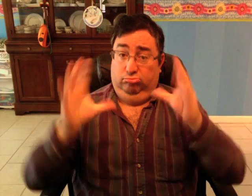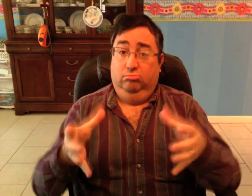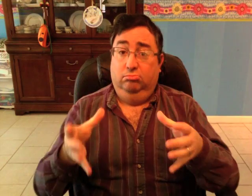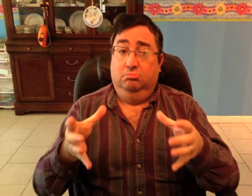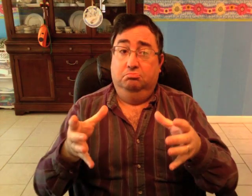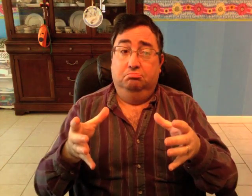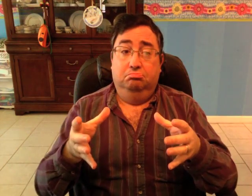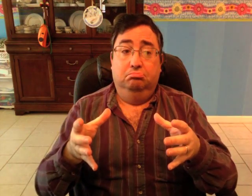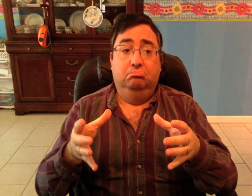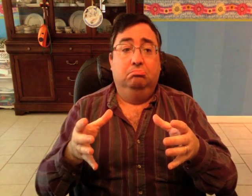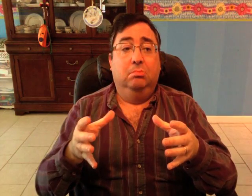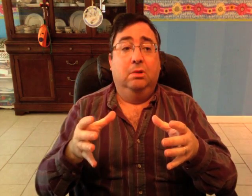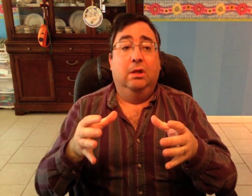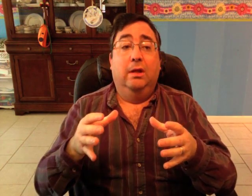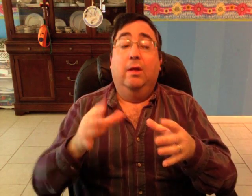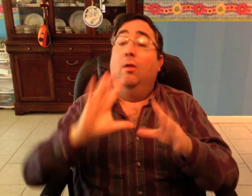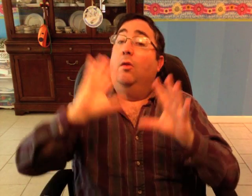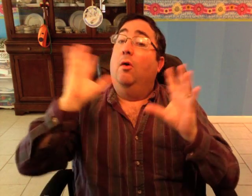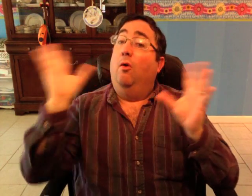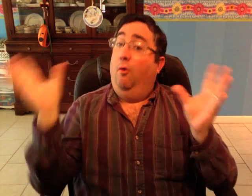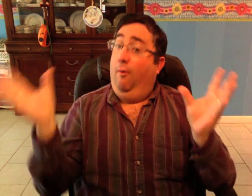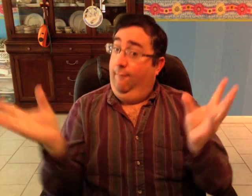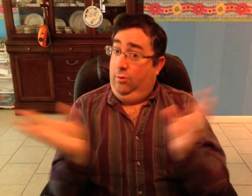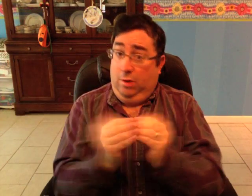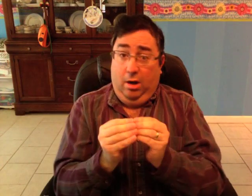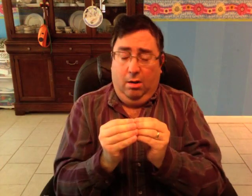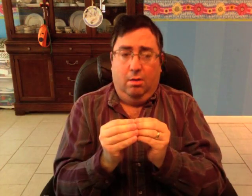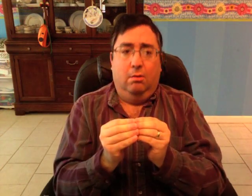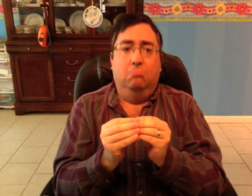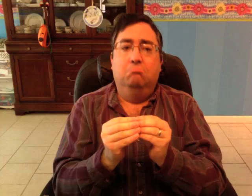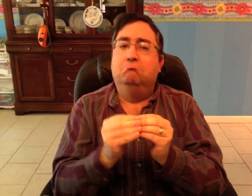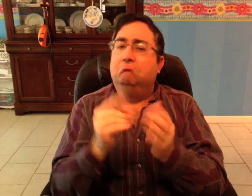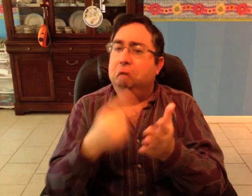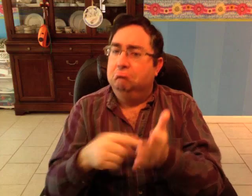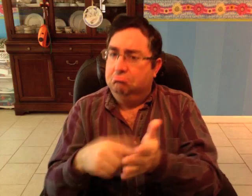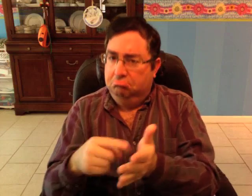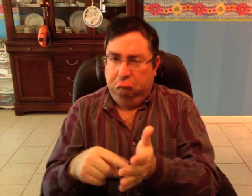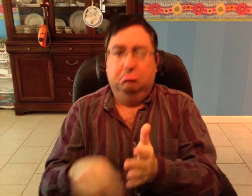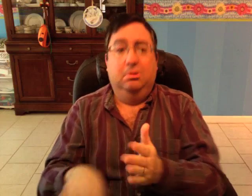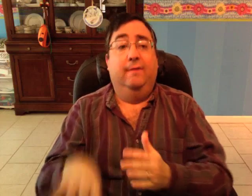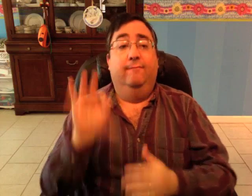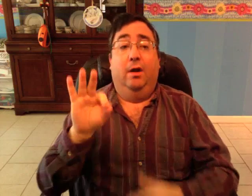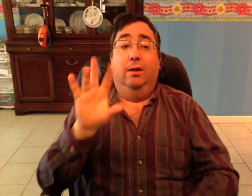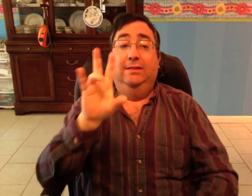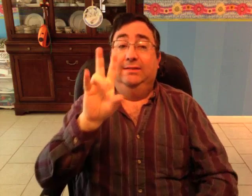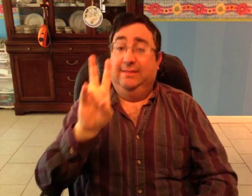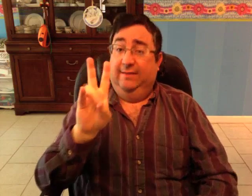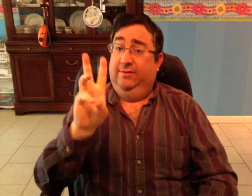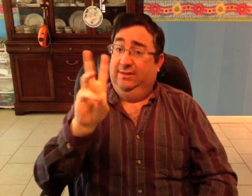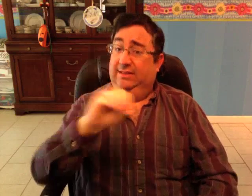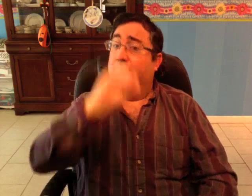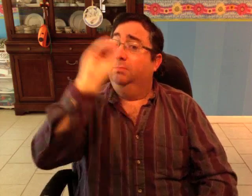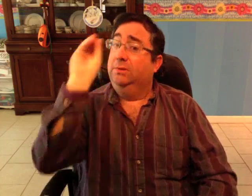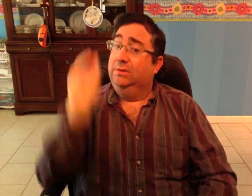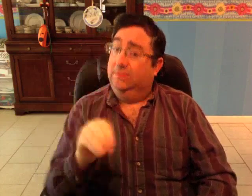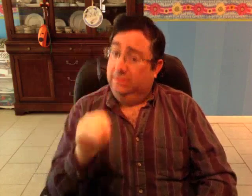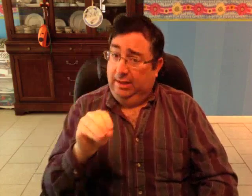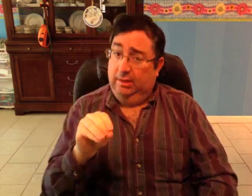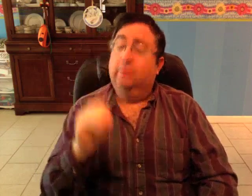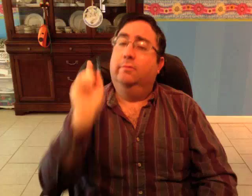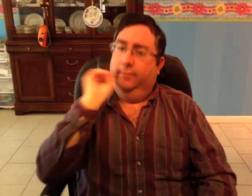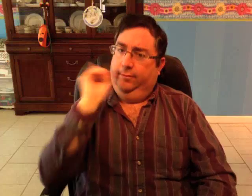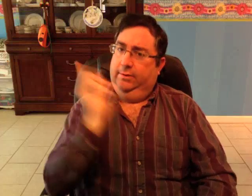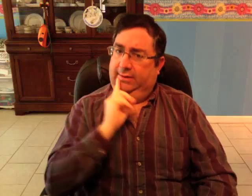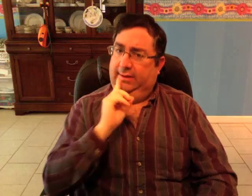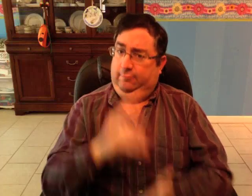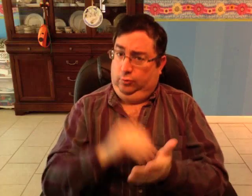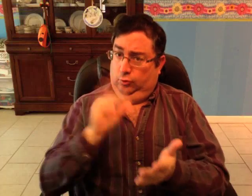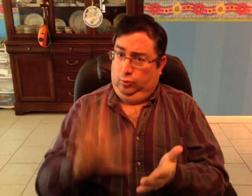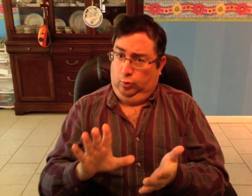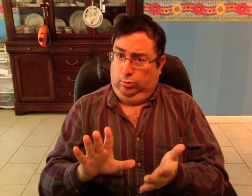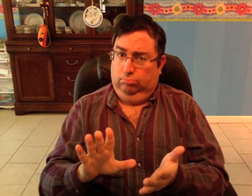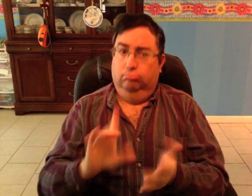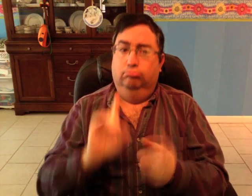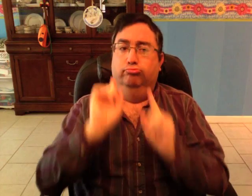They found that overall, 76% of the D/HH students went